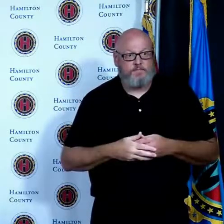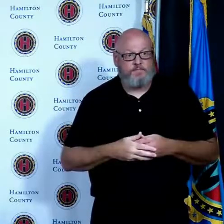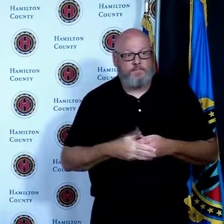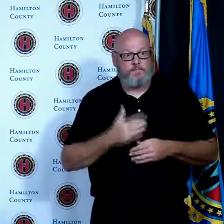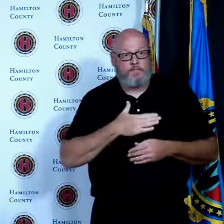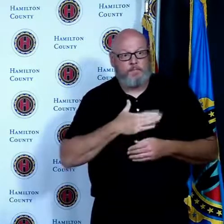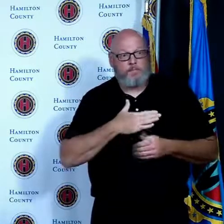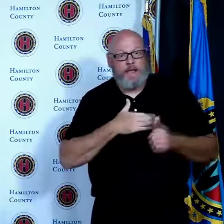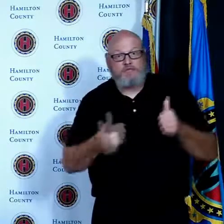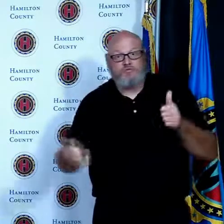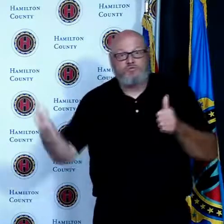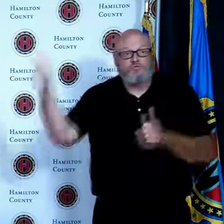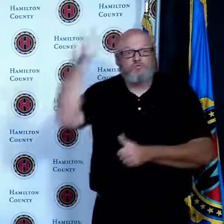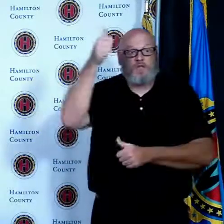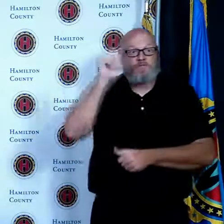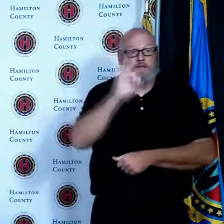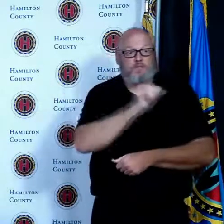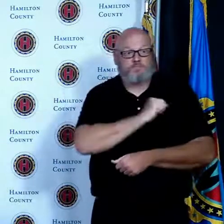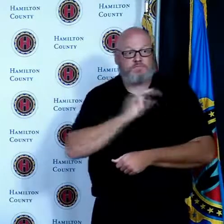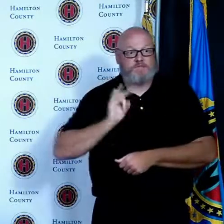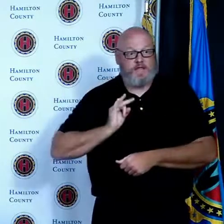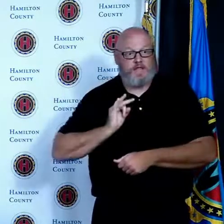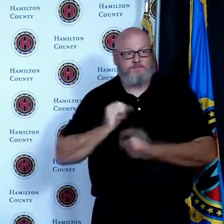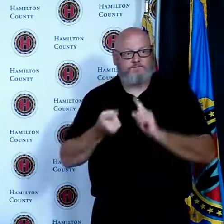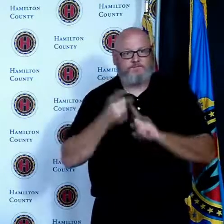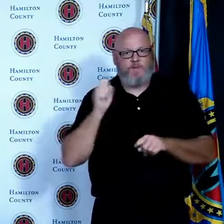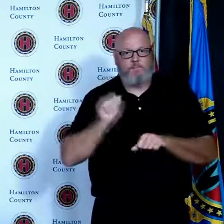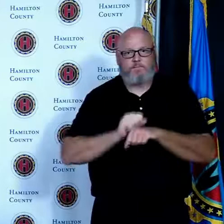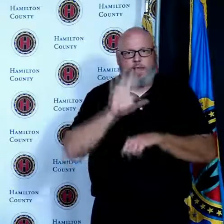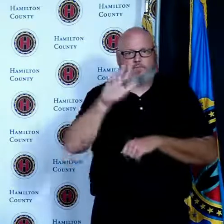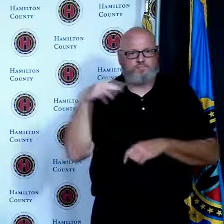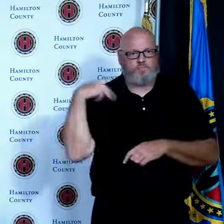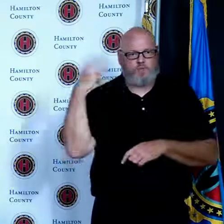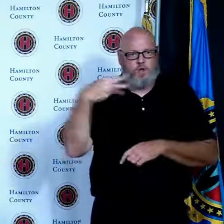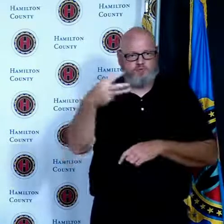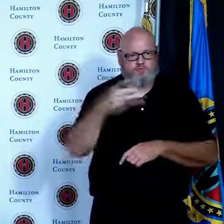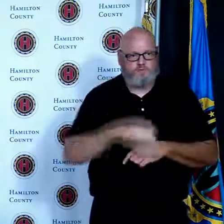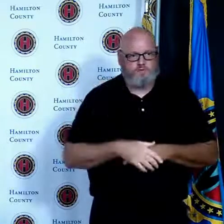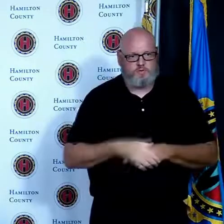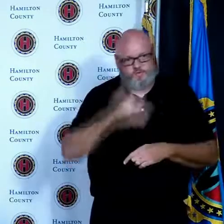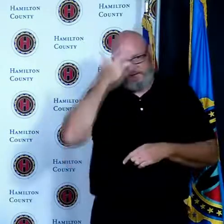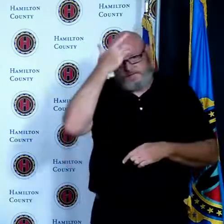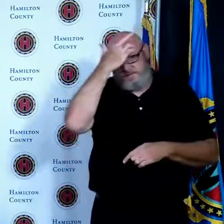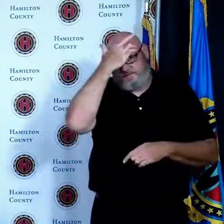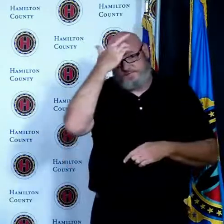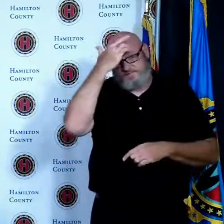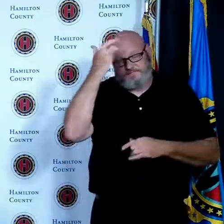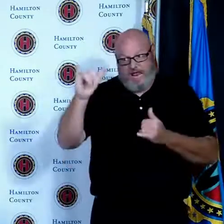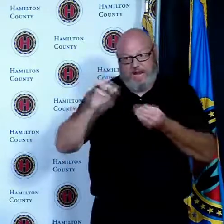but anyways way to go Mount Washington so far lowest self-response rates are